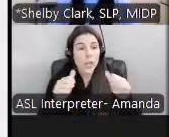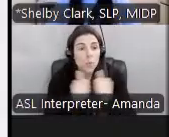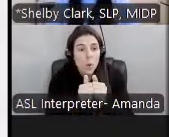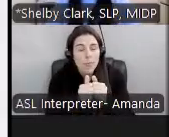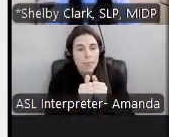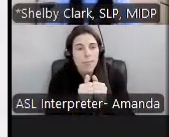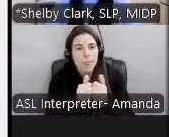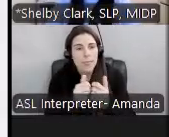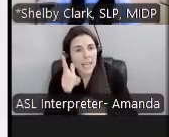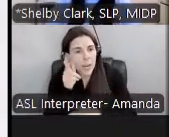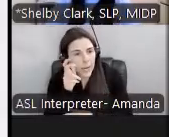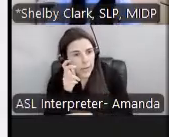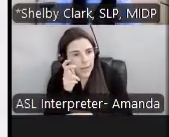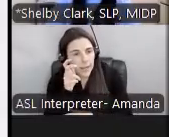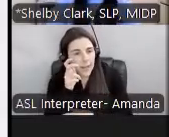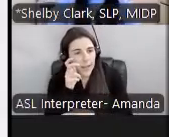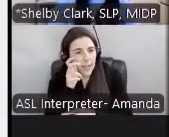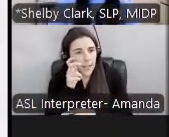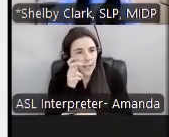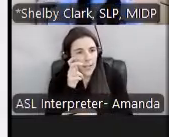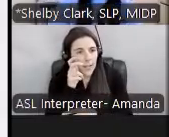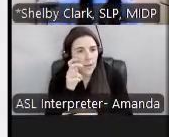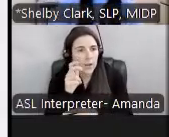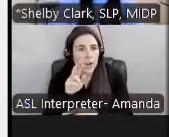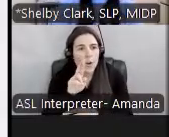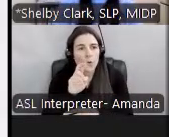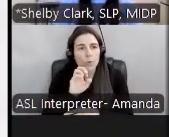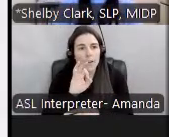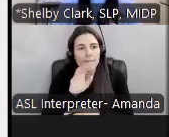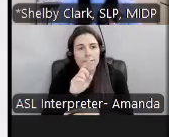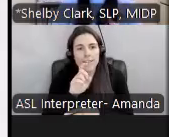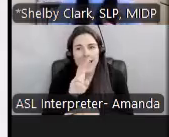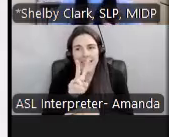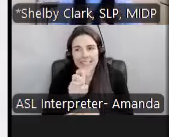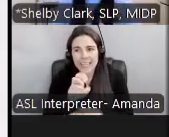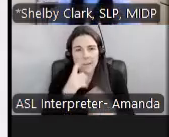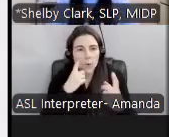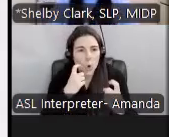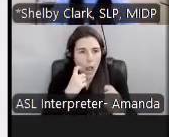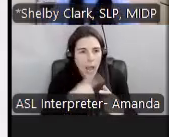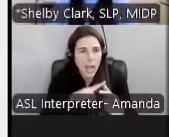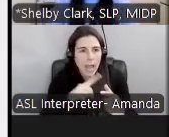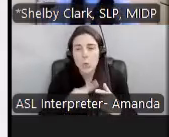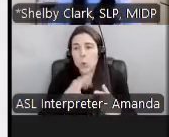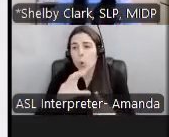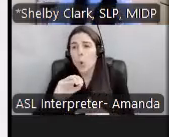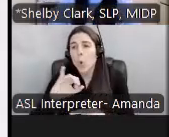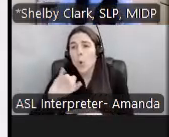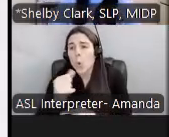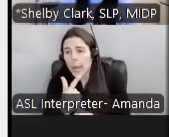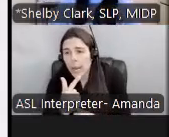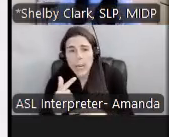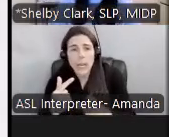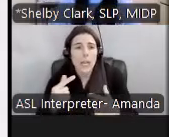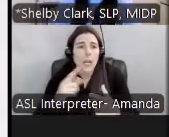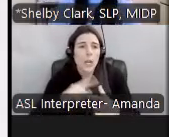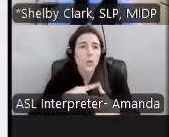we move from reflexive crying to cooing to simple bowel consonant patterns or babbling.